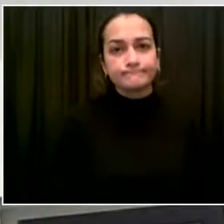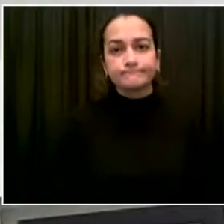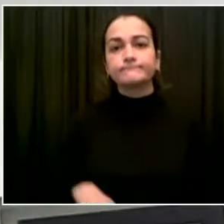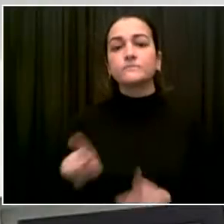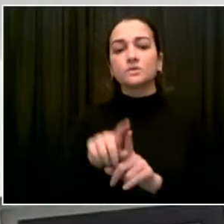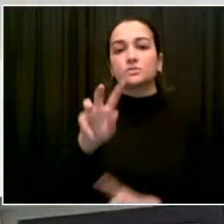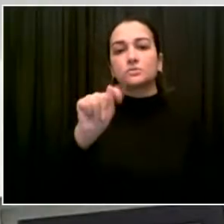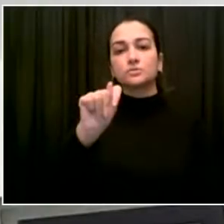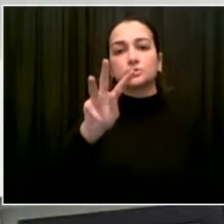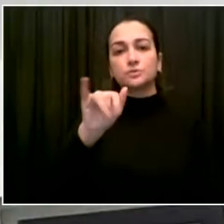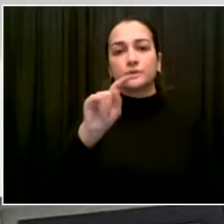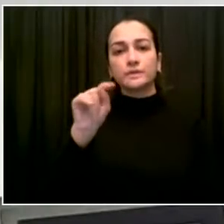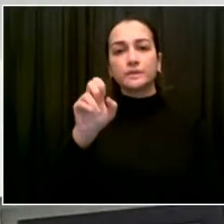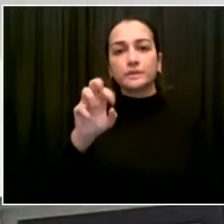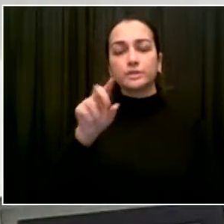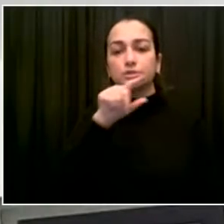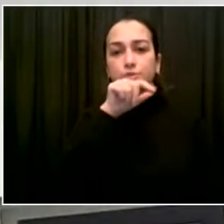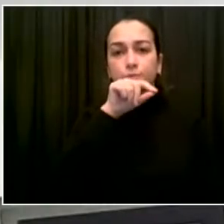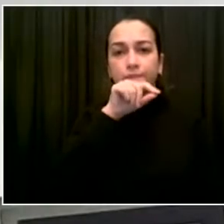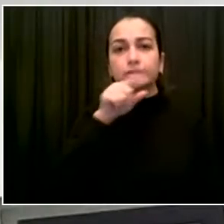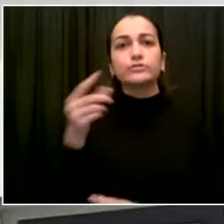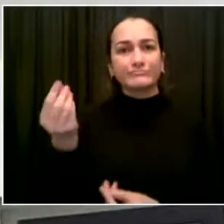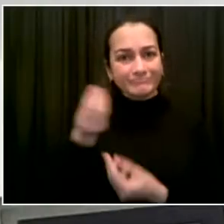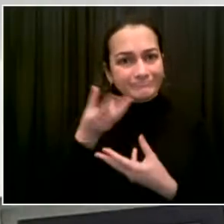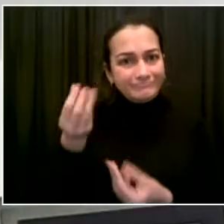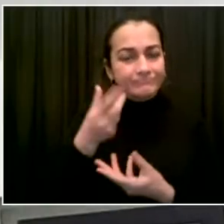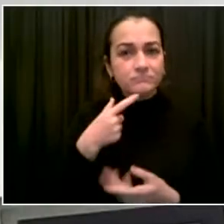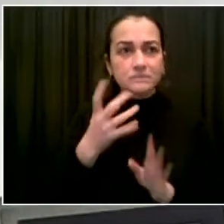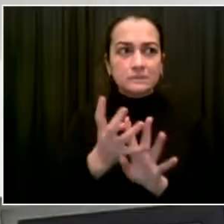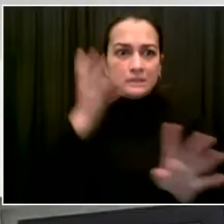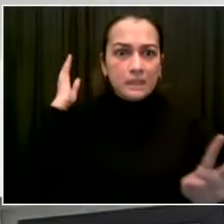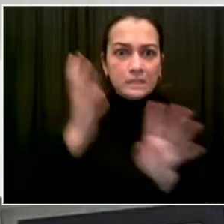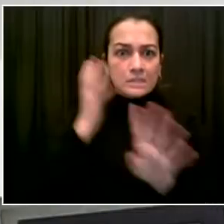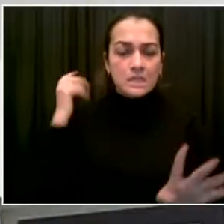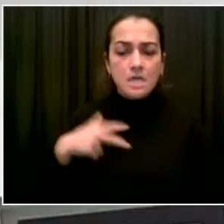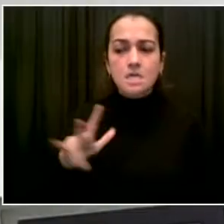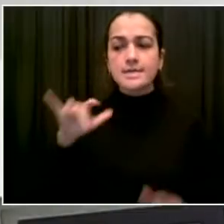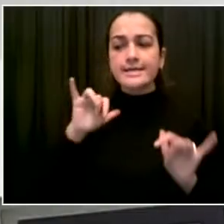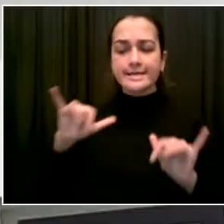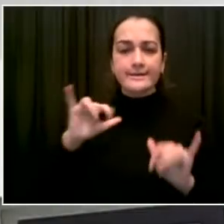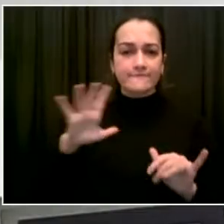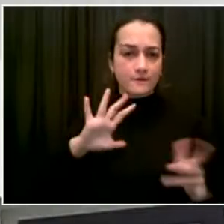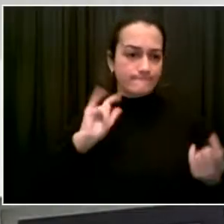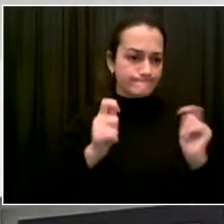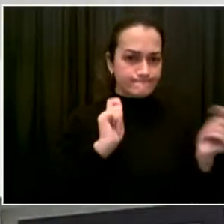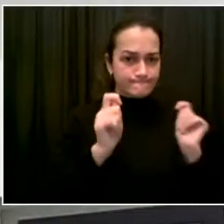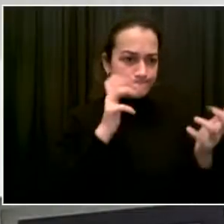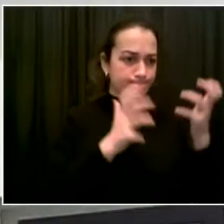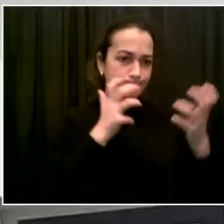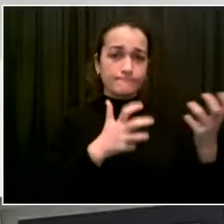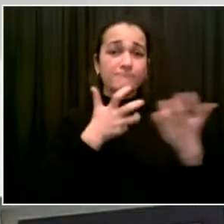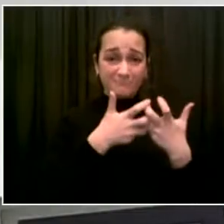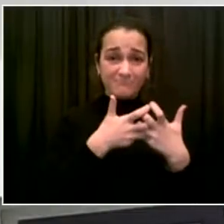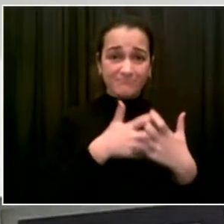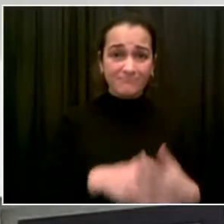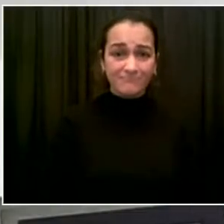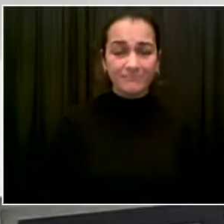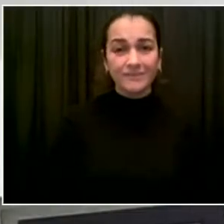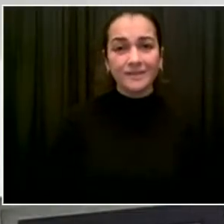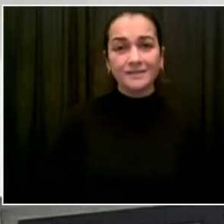CONSTANTLY MOVING RESOCEURS AROUND. E WCAN'T ALWAYS ACCURATELY PREDICT DEMAND,